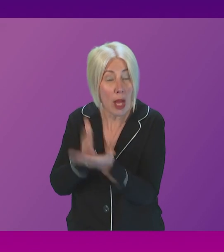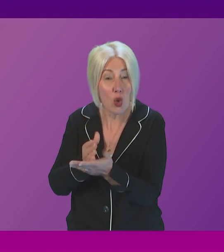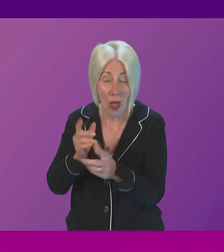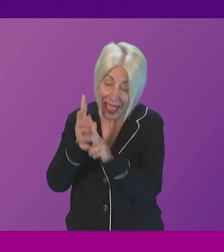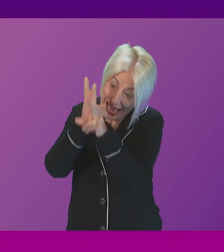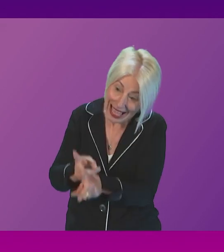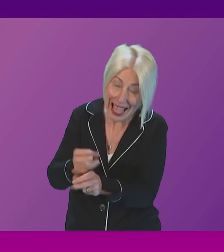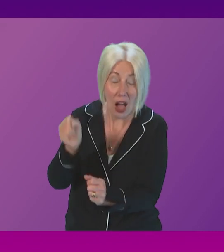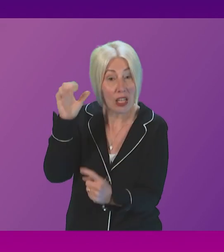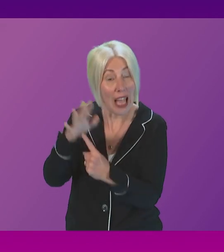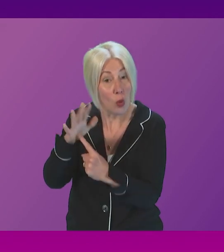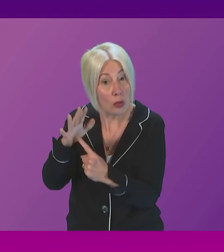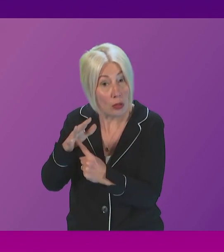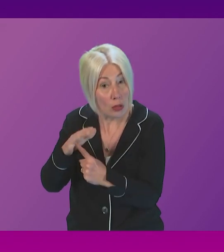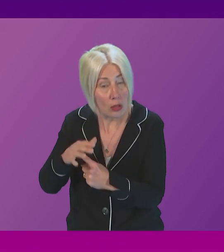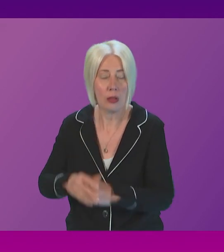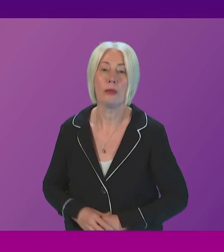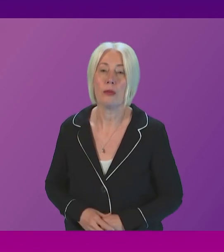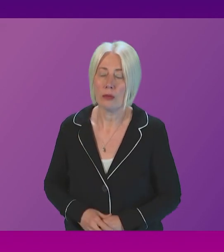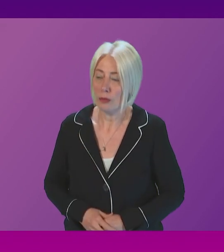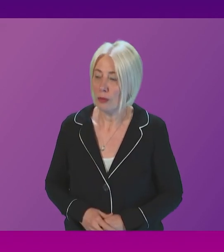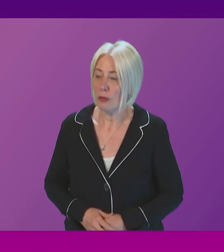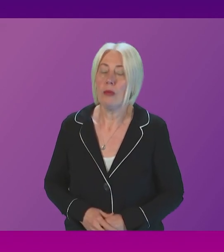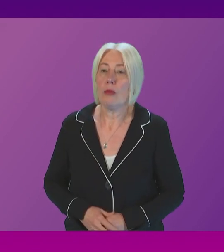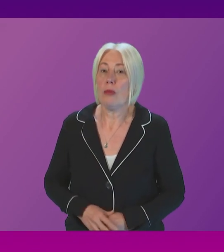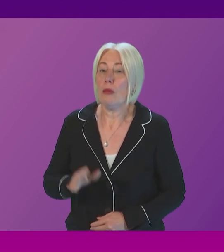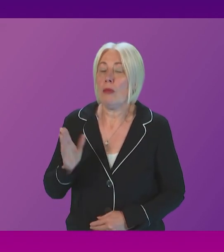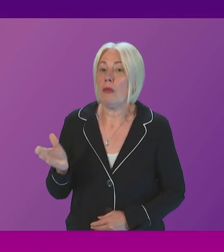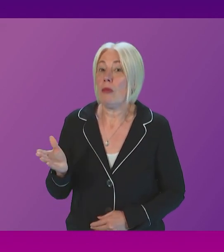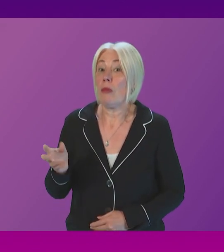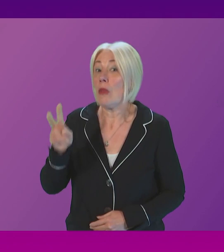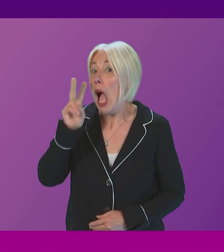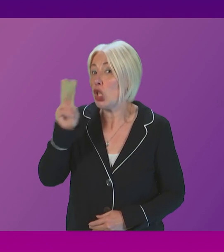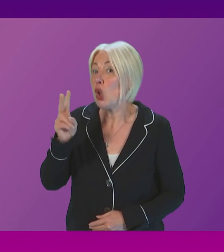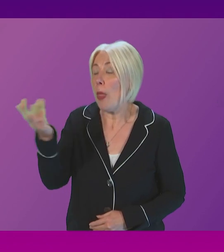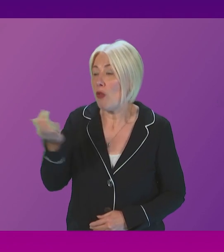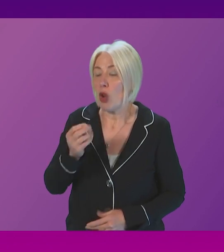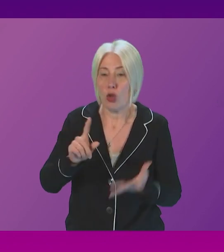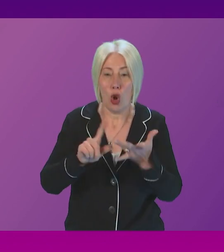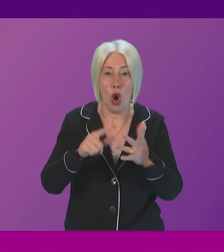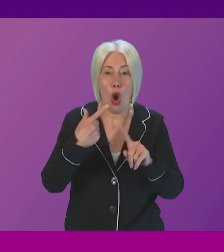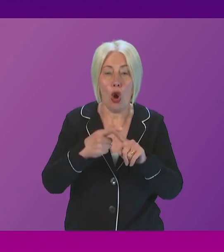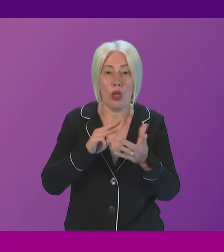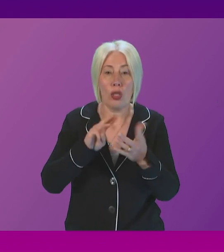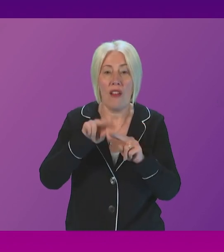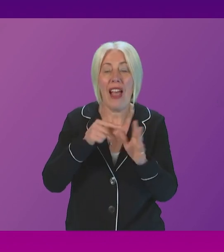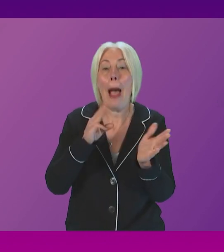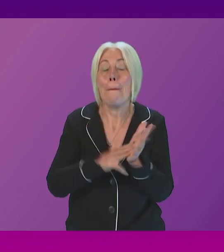I will. Forgive me—I have not seen that particular request from Oxfam and the other organisations,